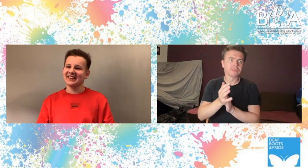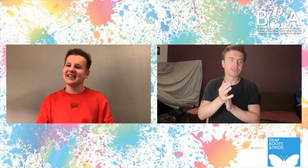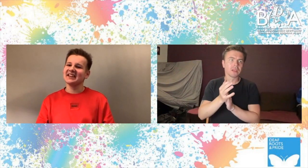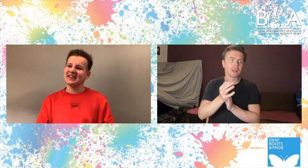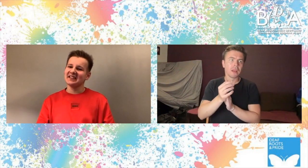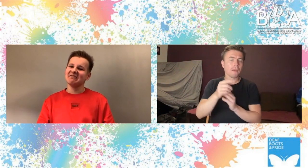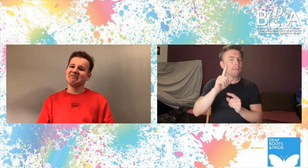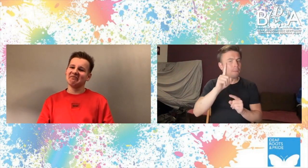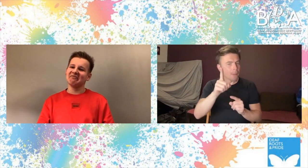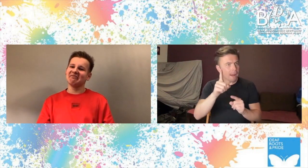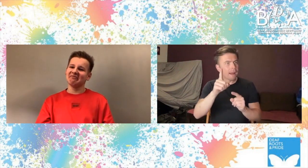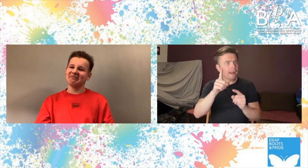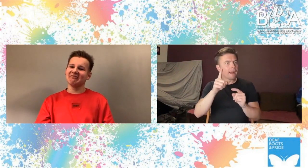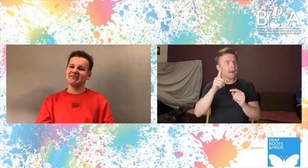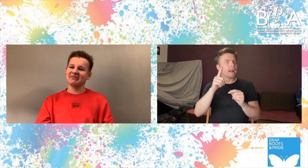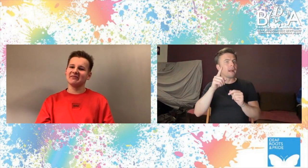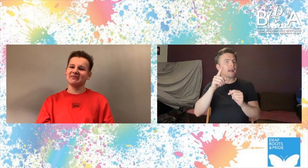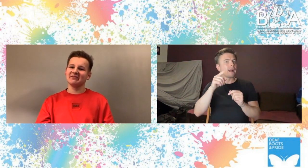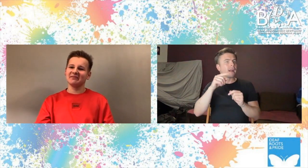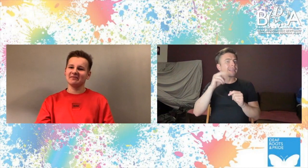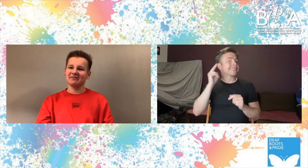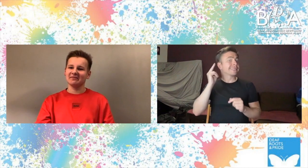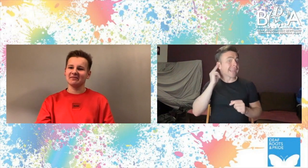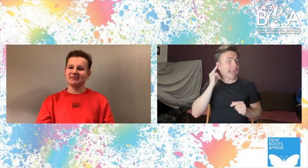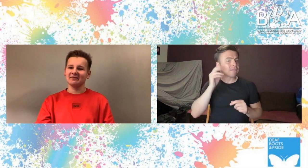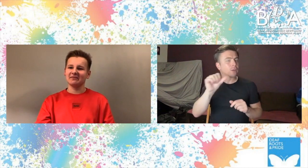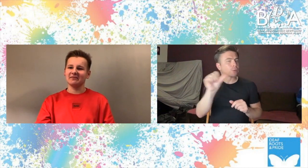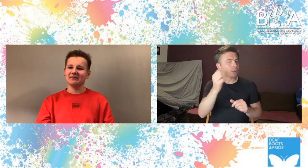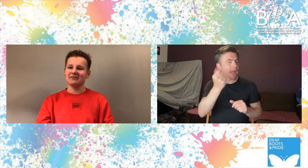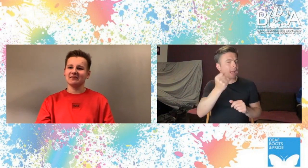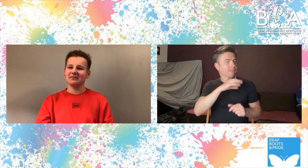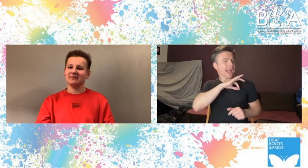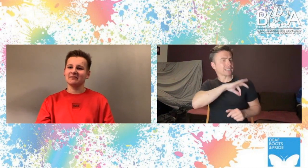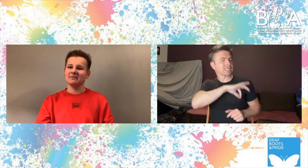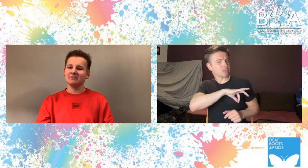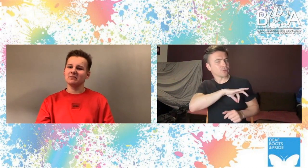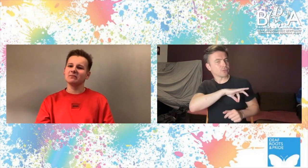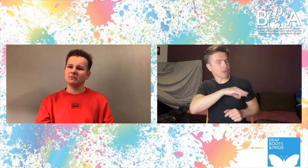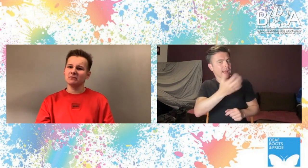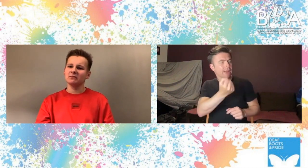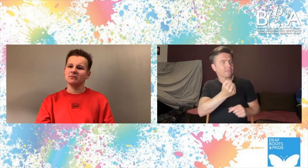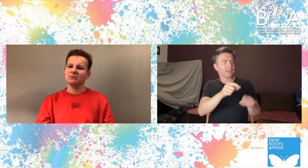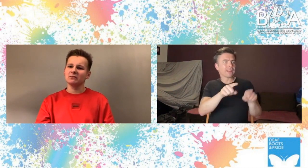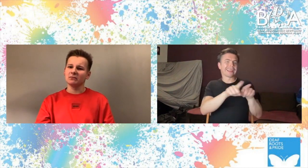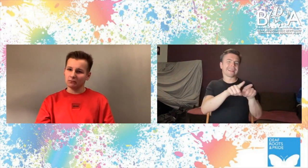way there might be a bit of an advantage to being Deaf because you